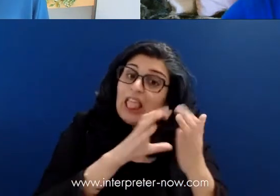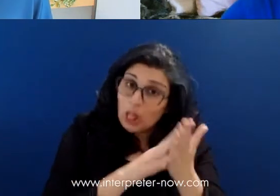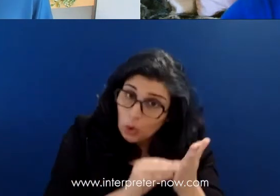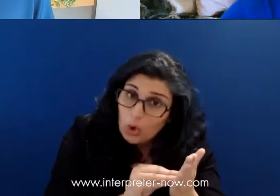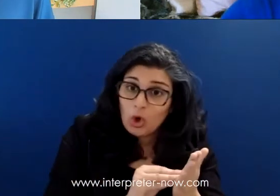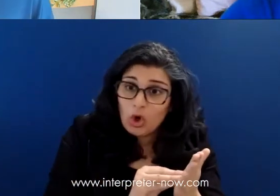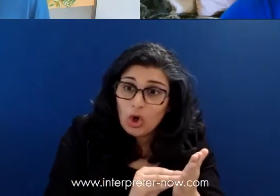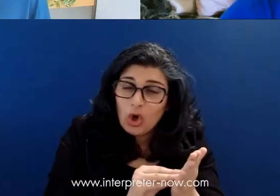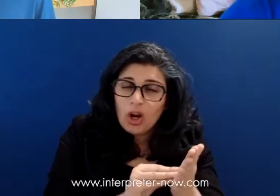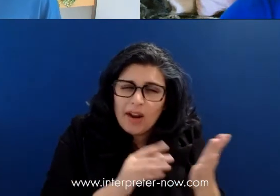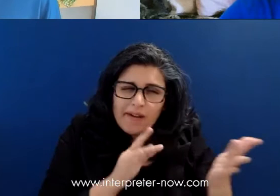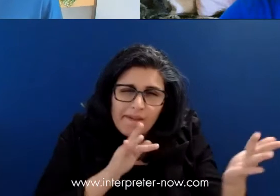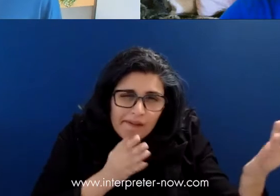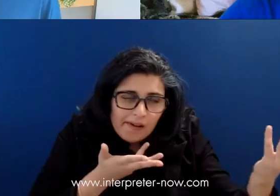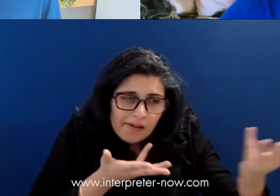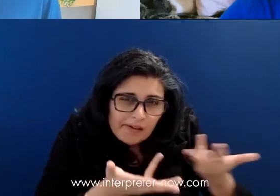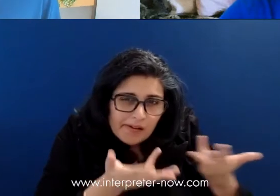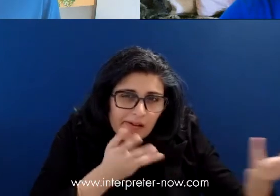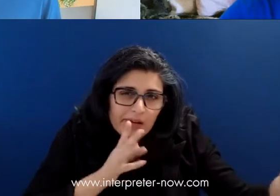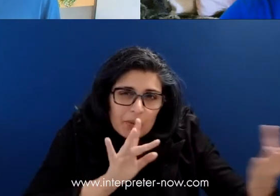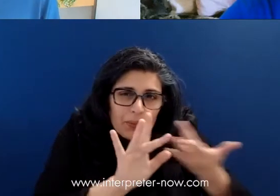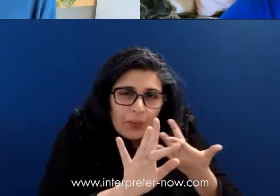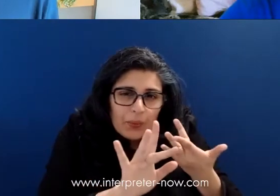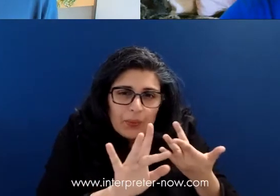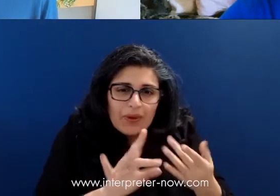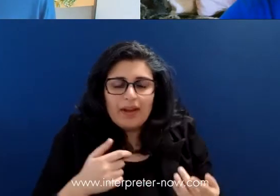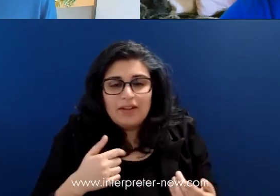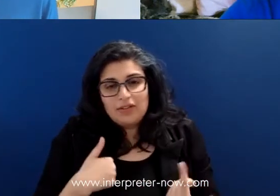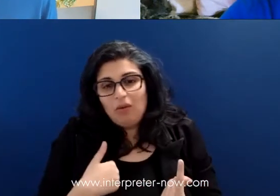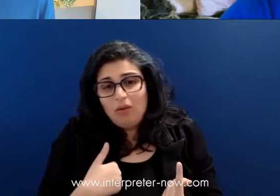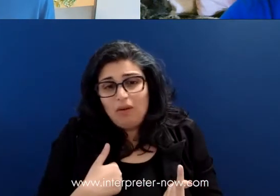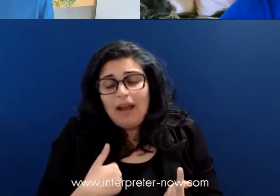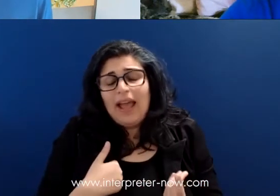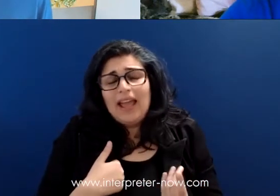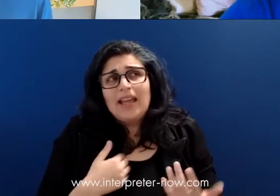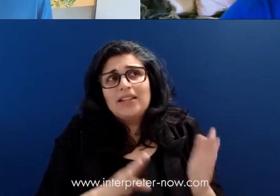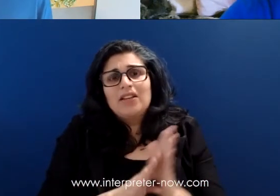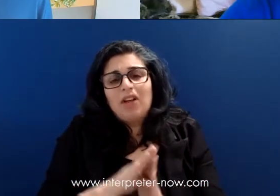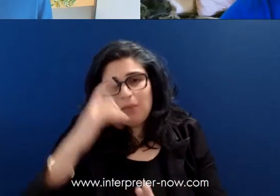I personally have a growth mindset about everyone, and I have seen and I'm living proof that empathy can be learned.